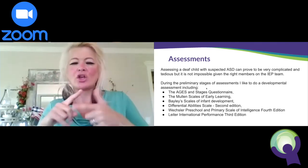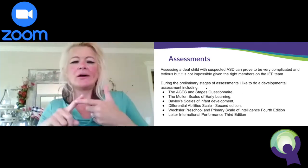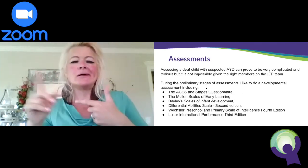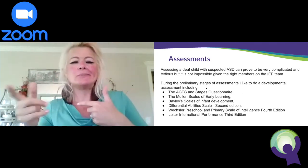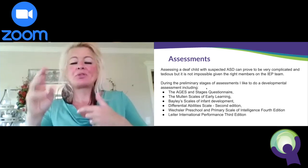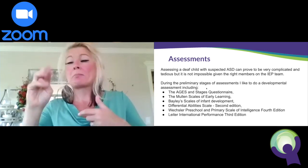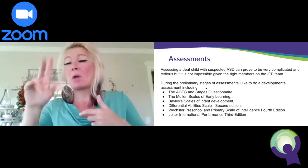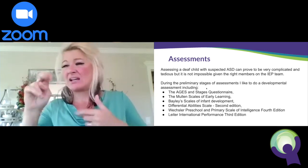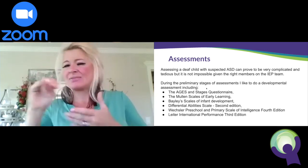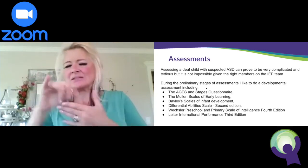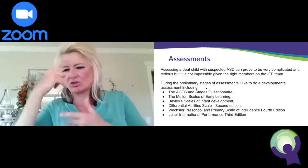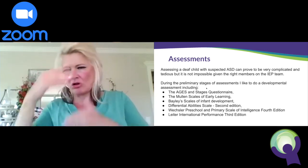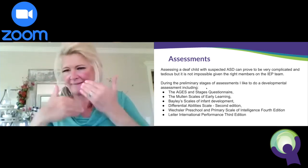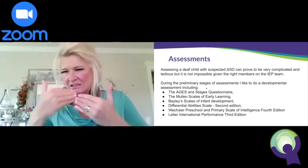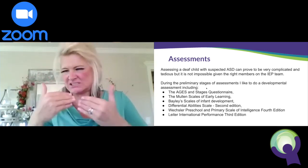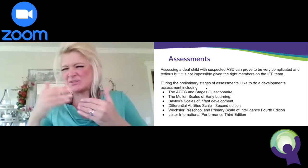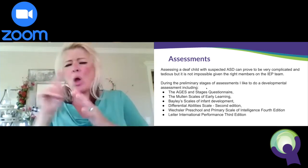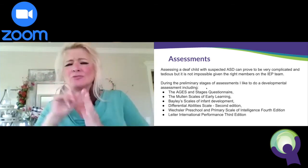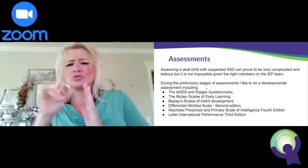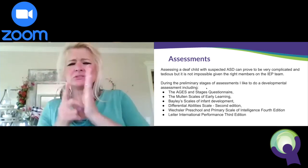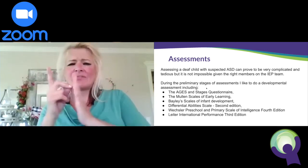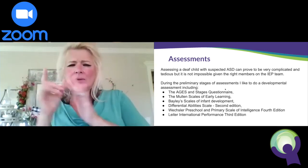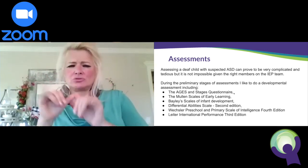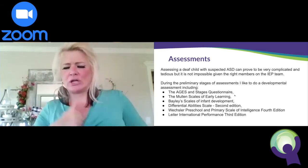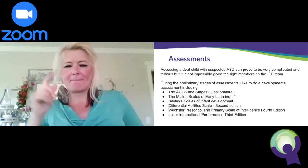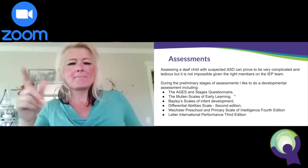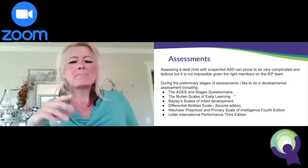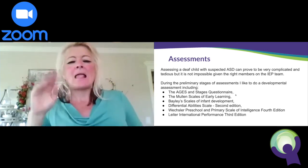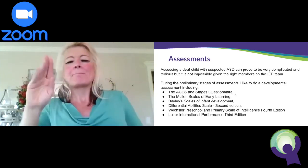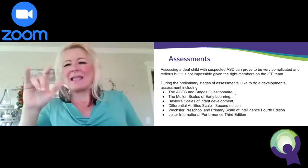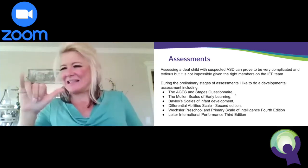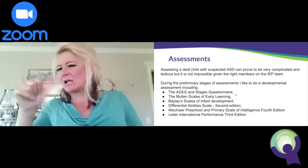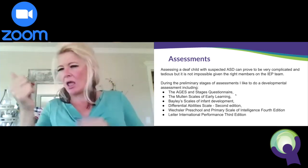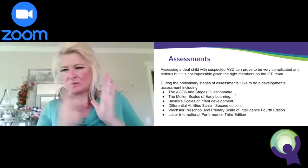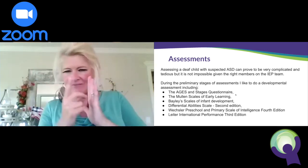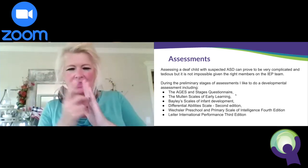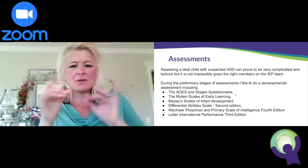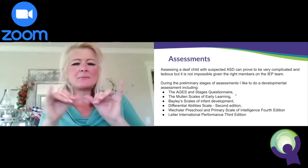results as well on as a whole and really looking at